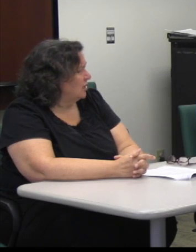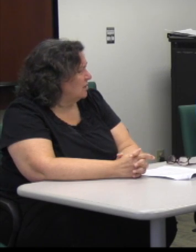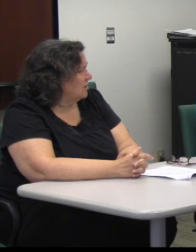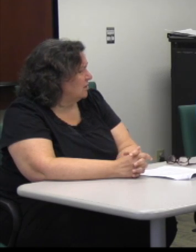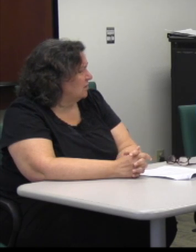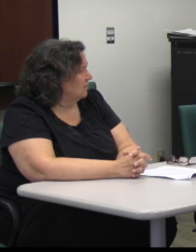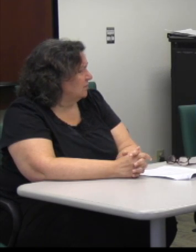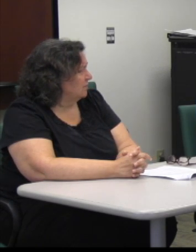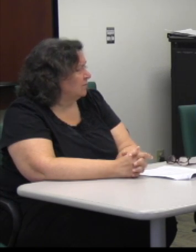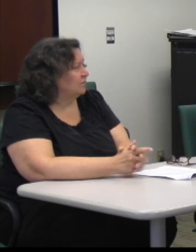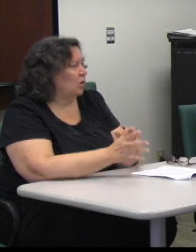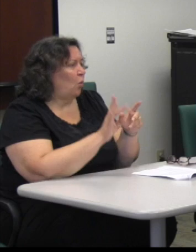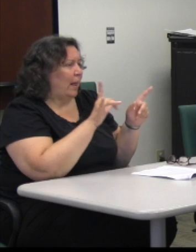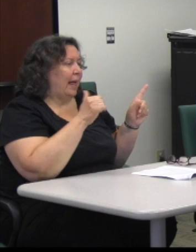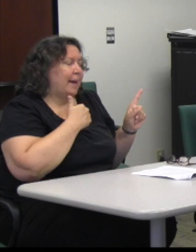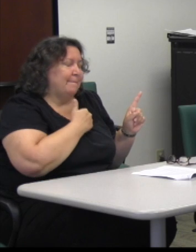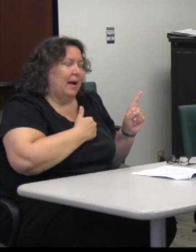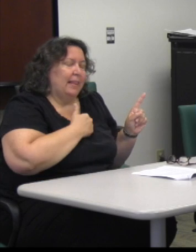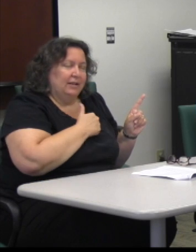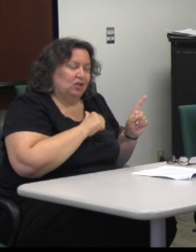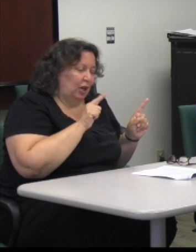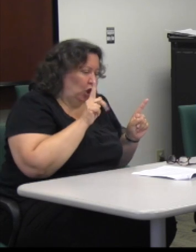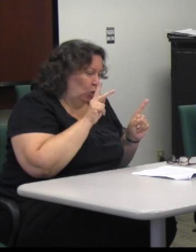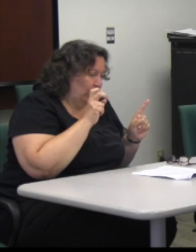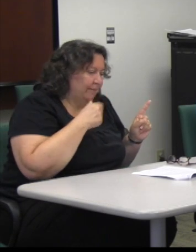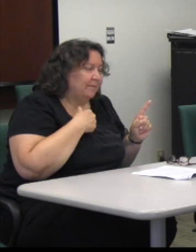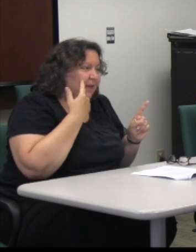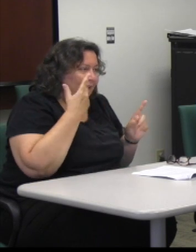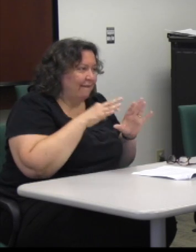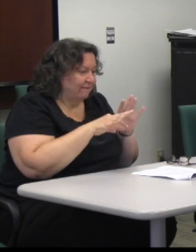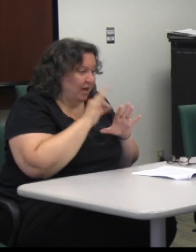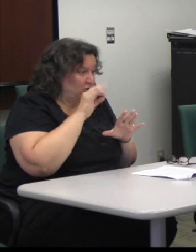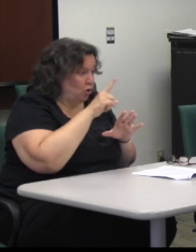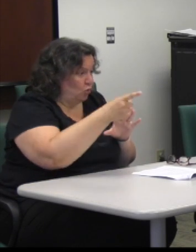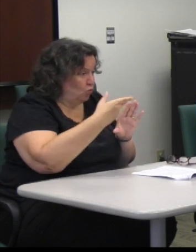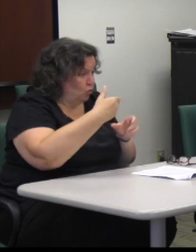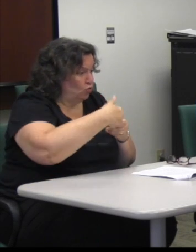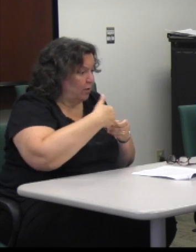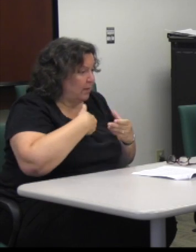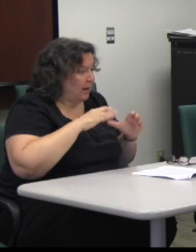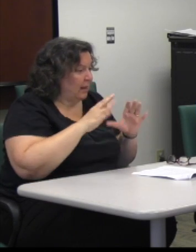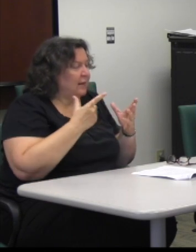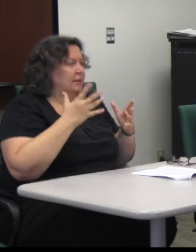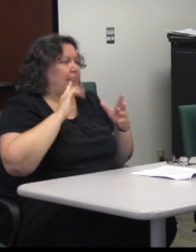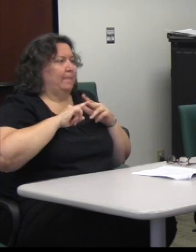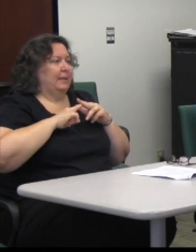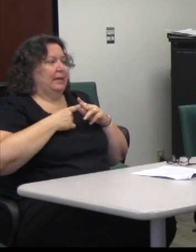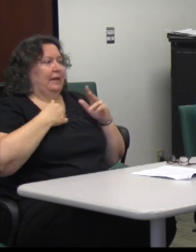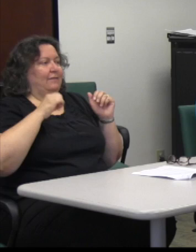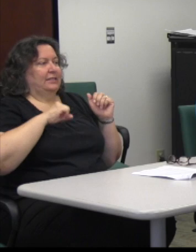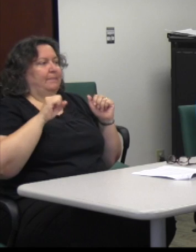Mrs. Paulson: Well, I apologize Luke. I found out that you'd be part of our class at the very beginning of this semester.